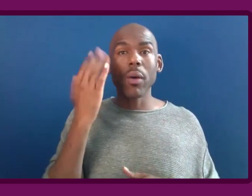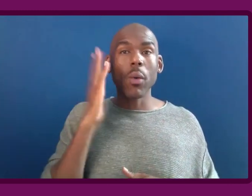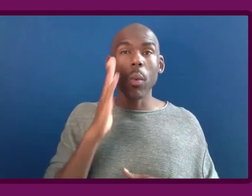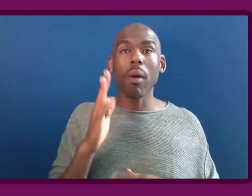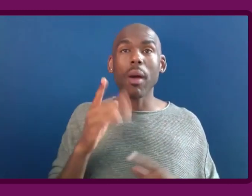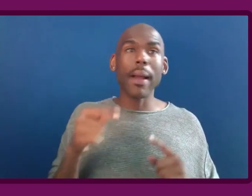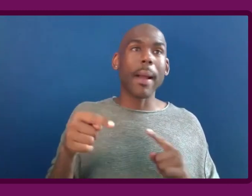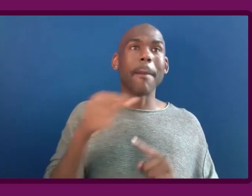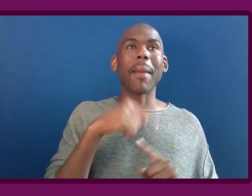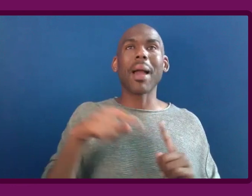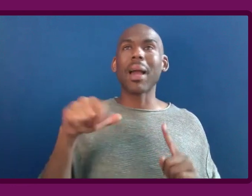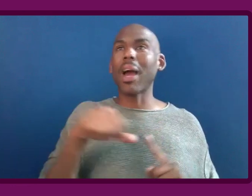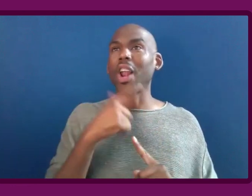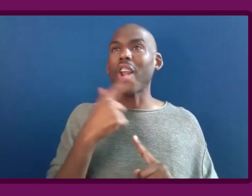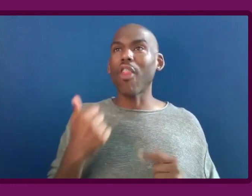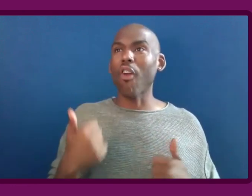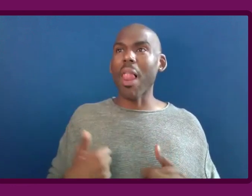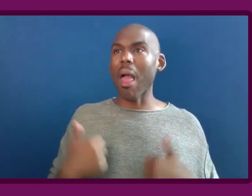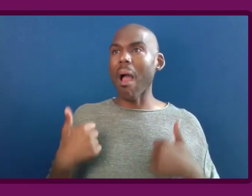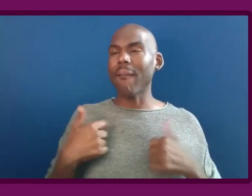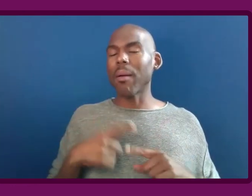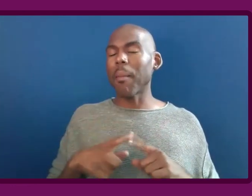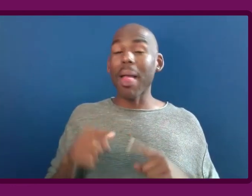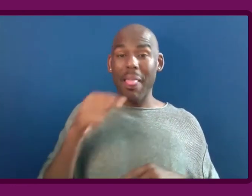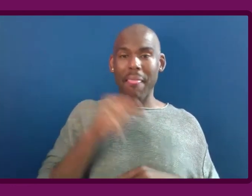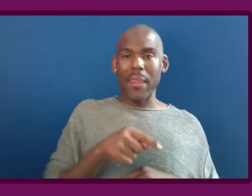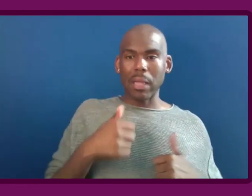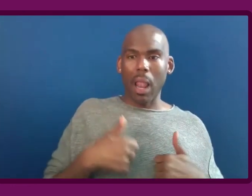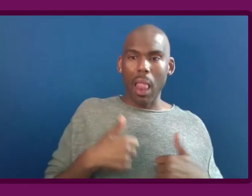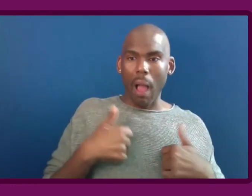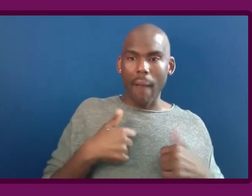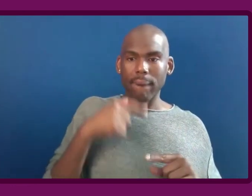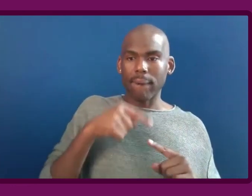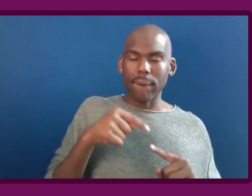precisely, but because of their essence, because of who they are. I think that's key,